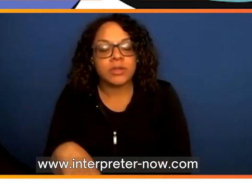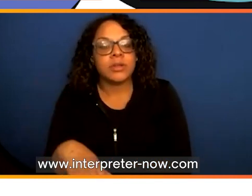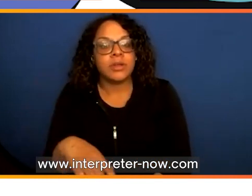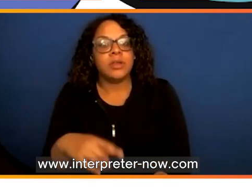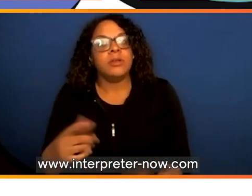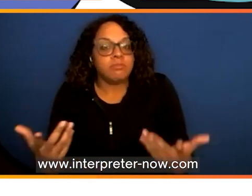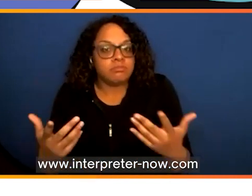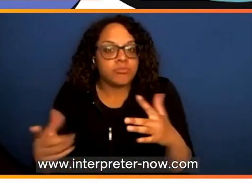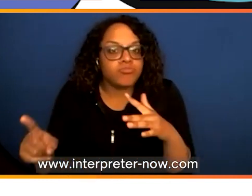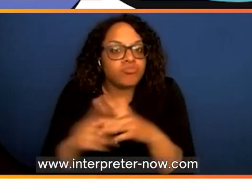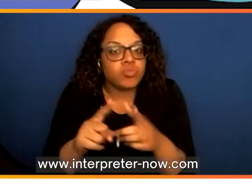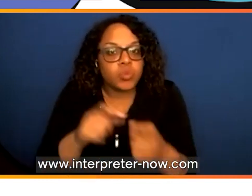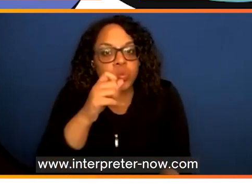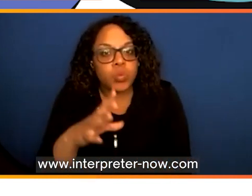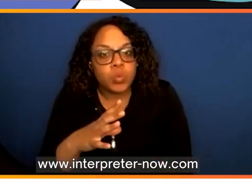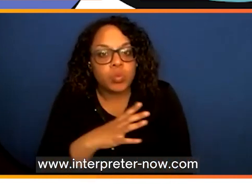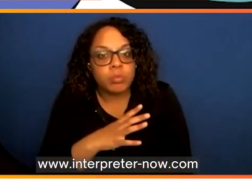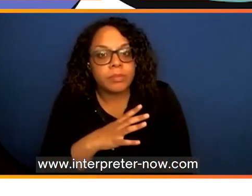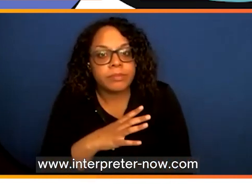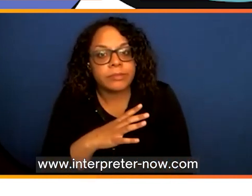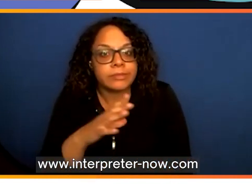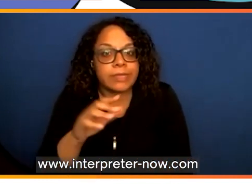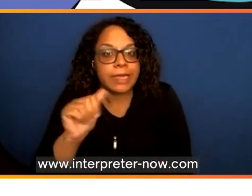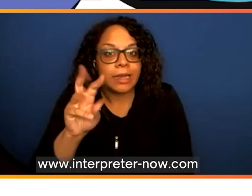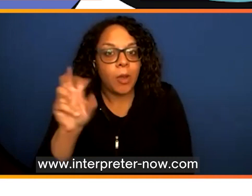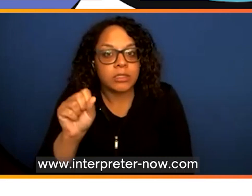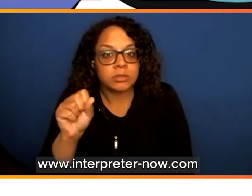have to be International Women's Day for it to be important. They probably have a monthly